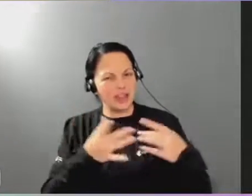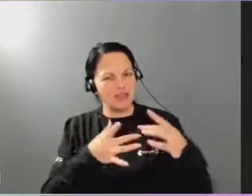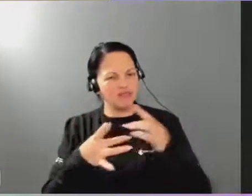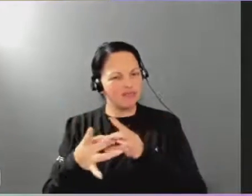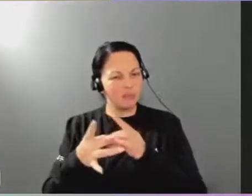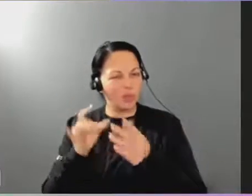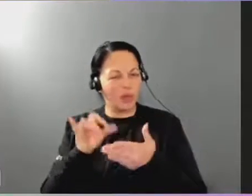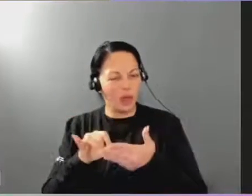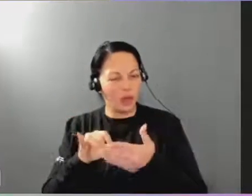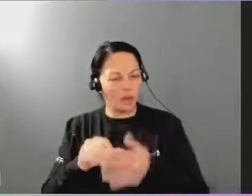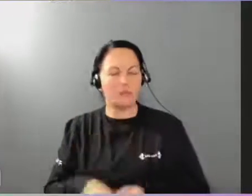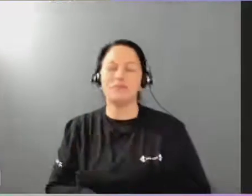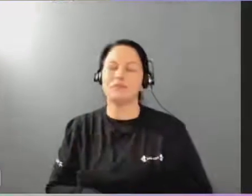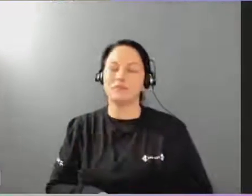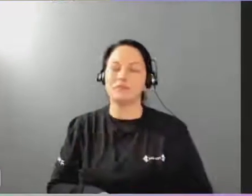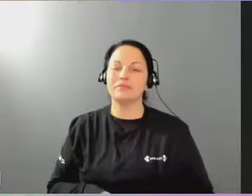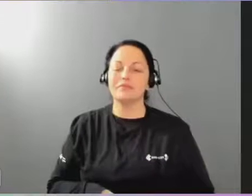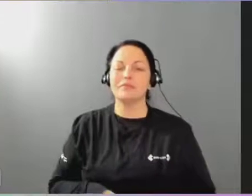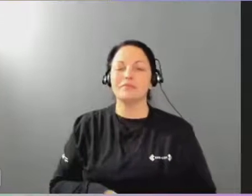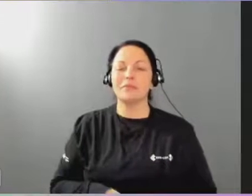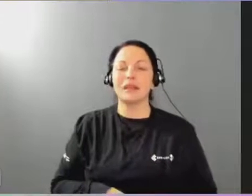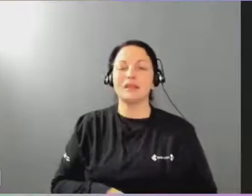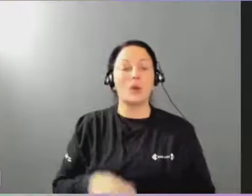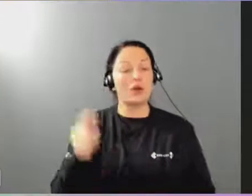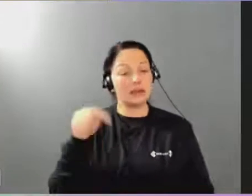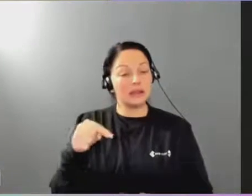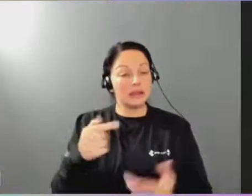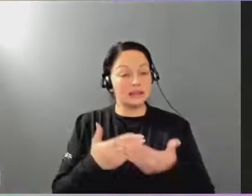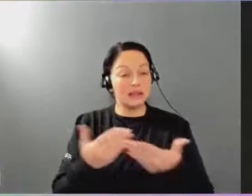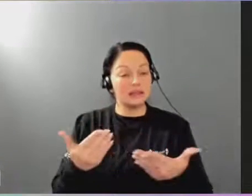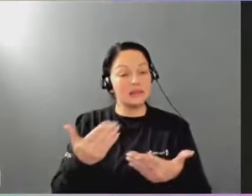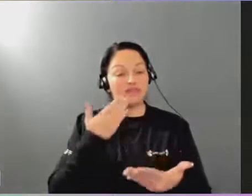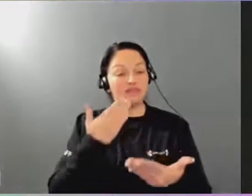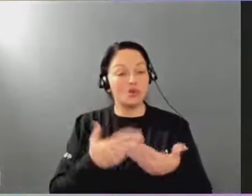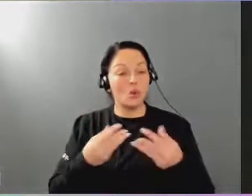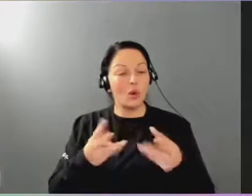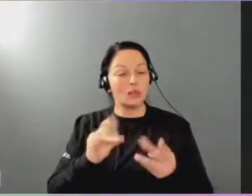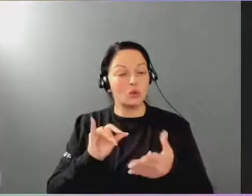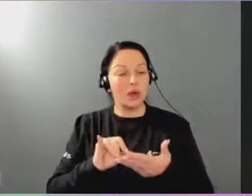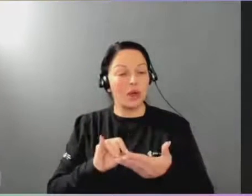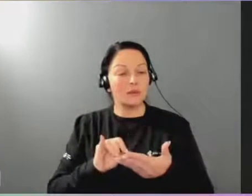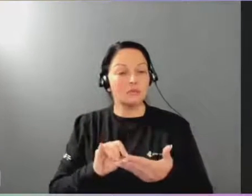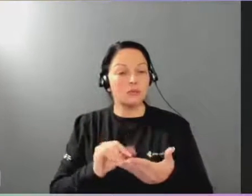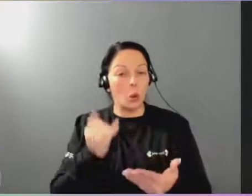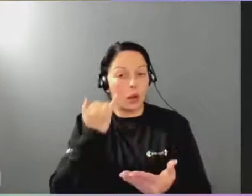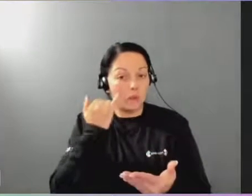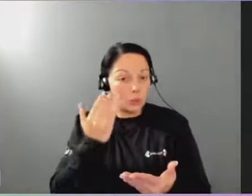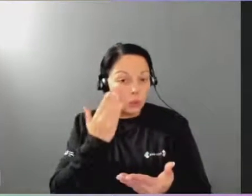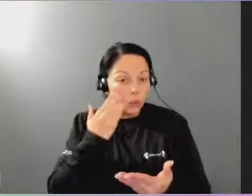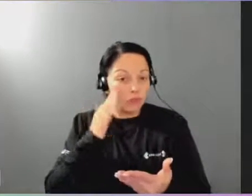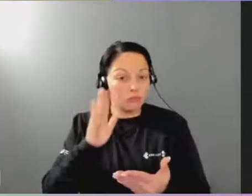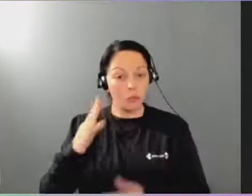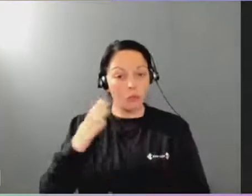have they mentioned it something at some point that might have something you play on that one cord. These